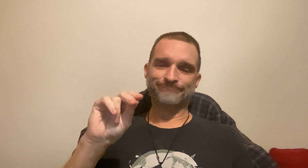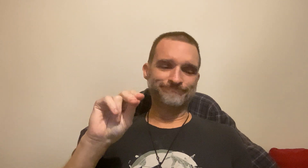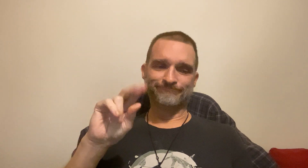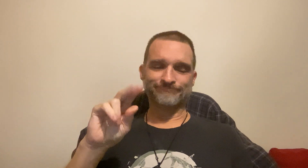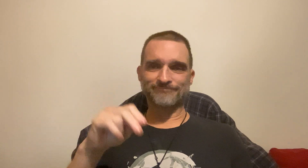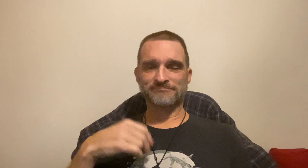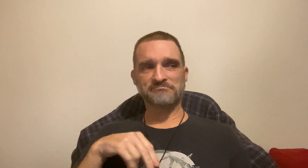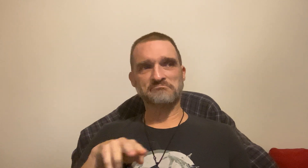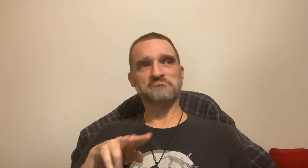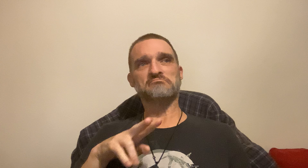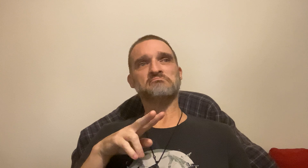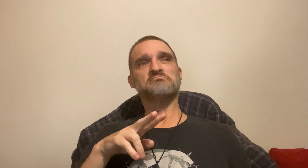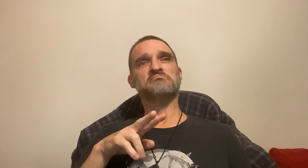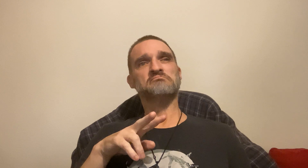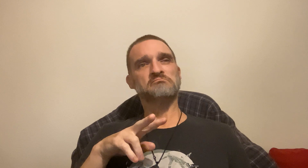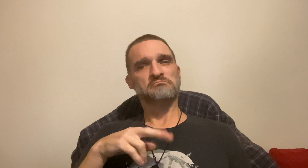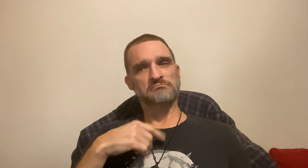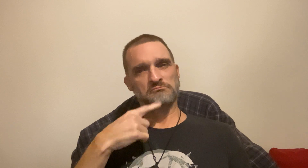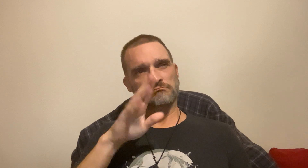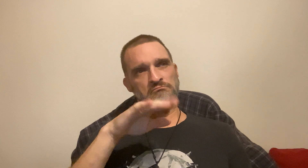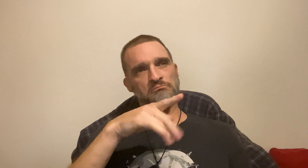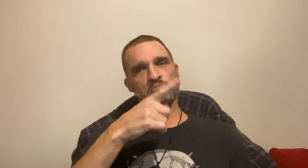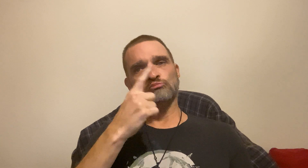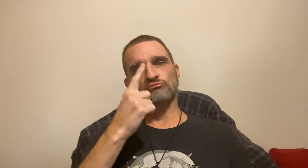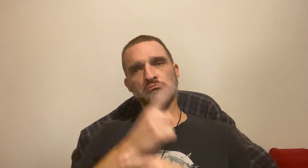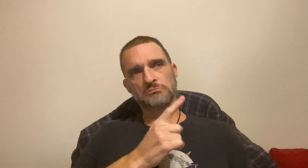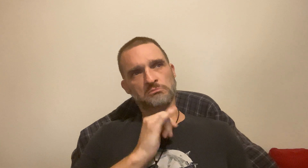No, no, no." I looked at him and told him,